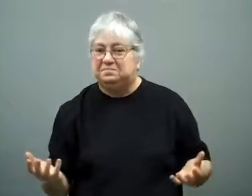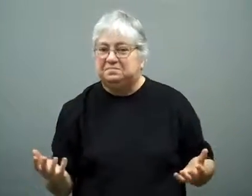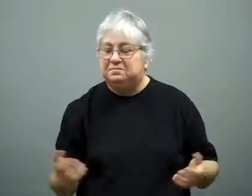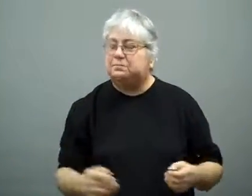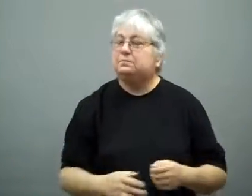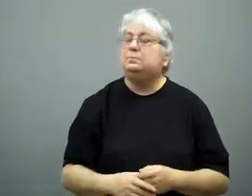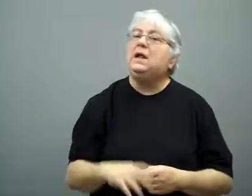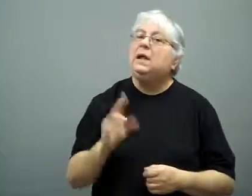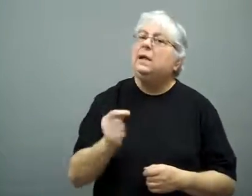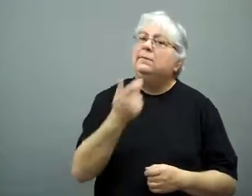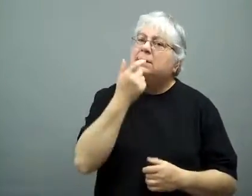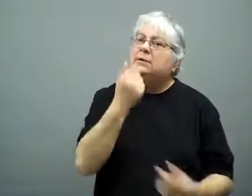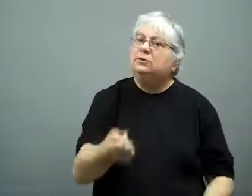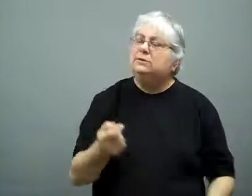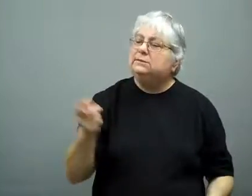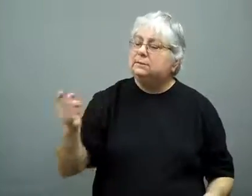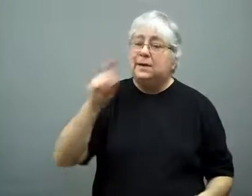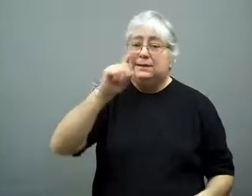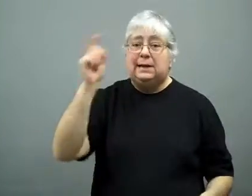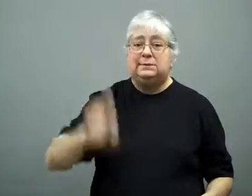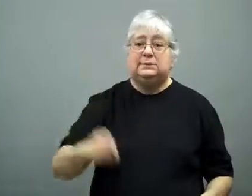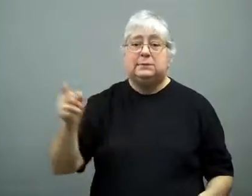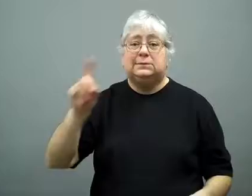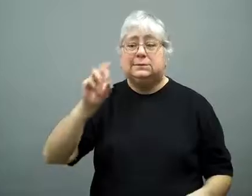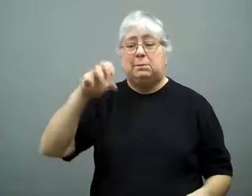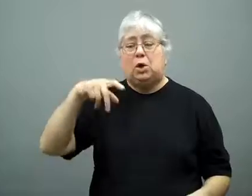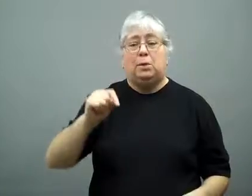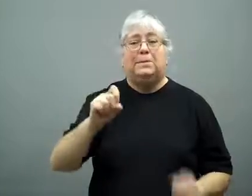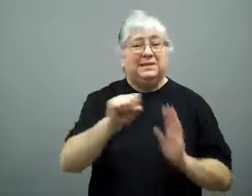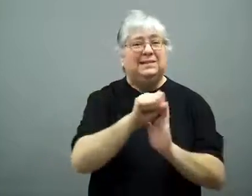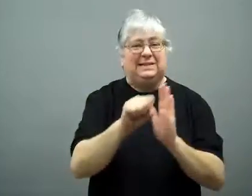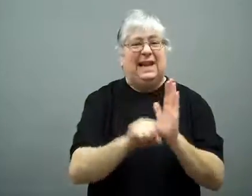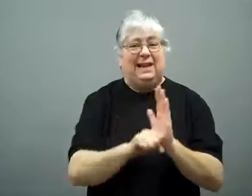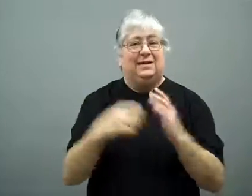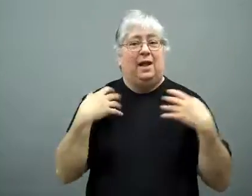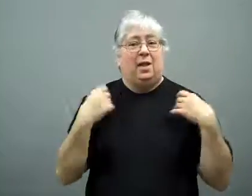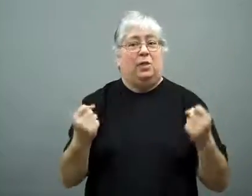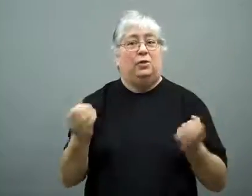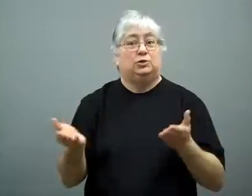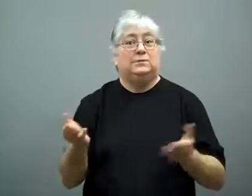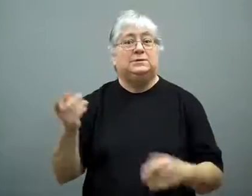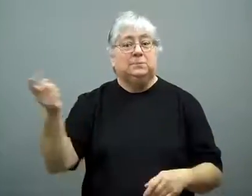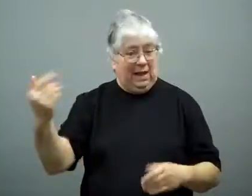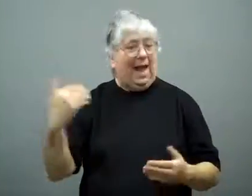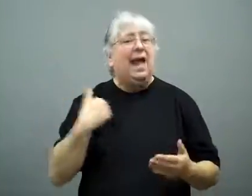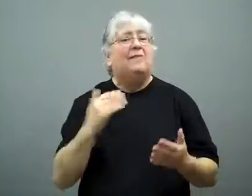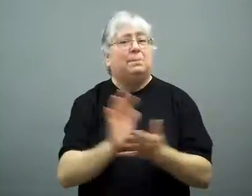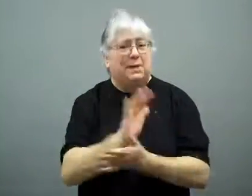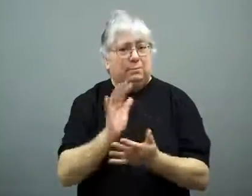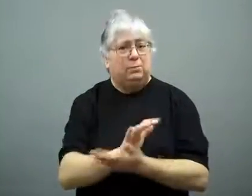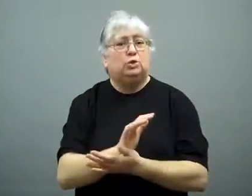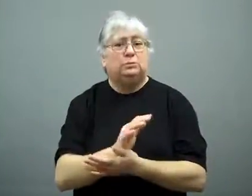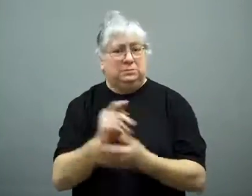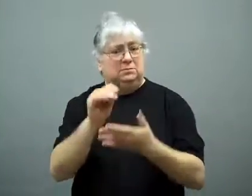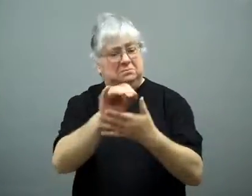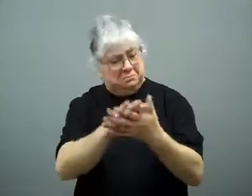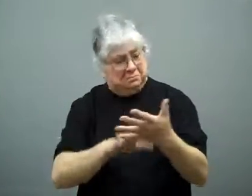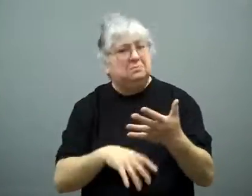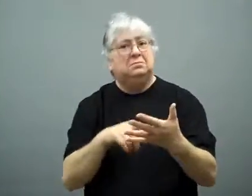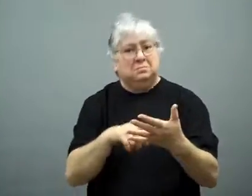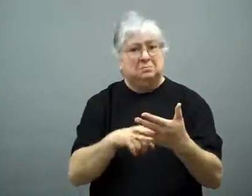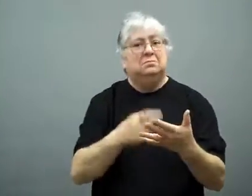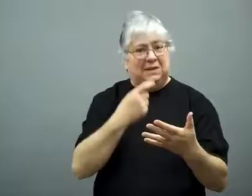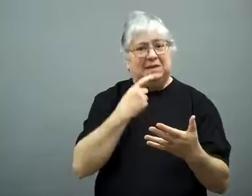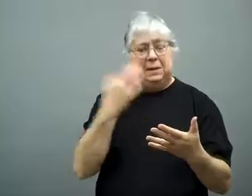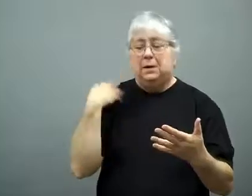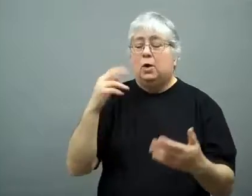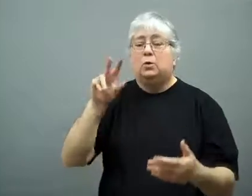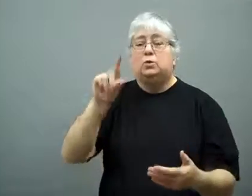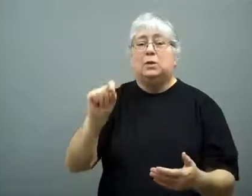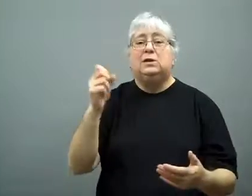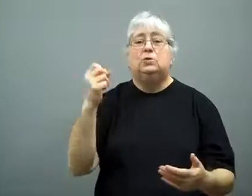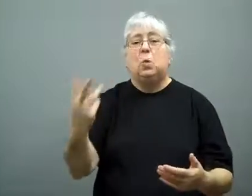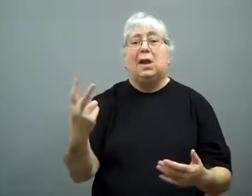The Texas Department of State Health Services